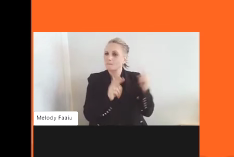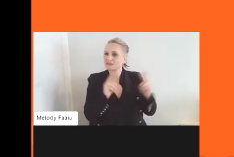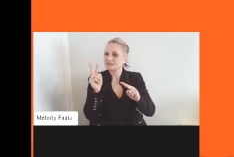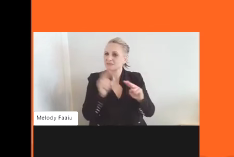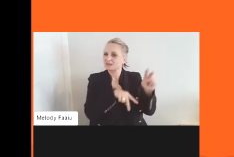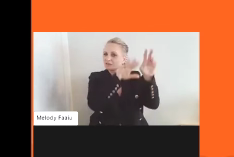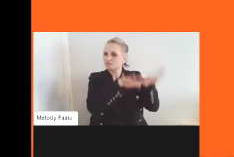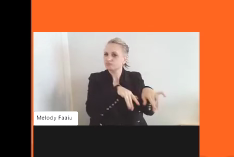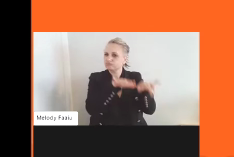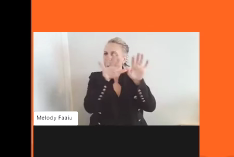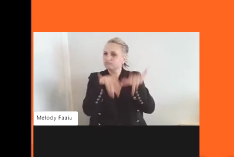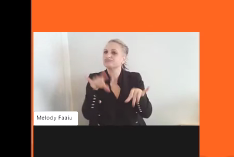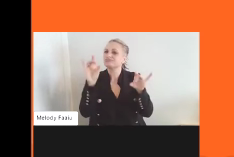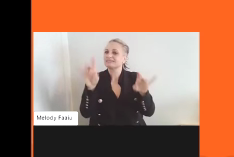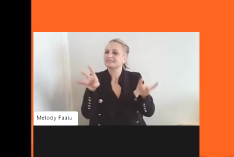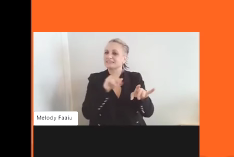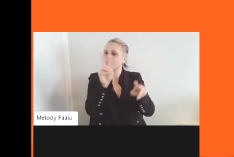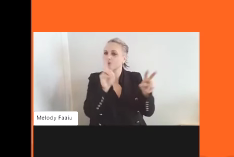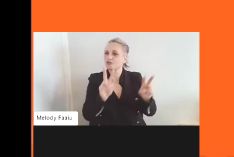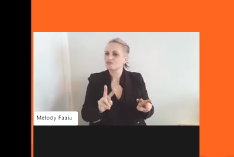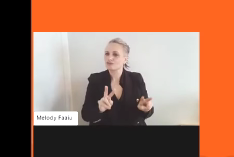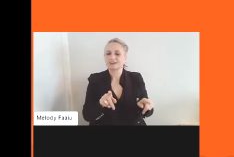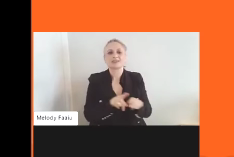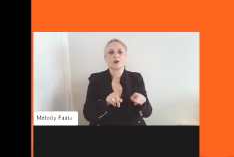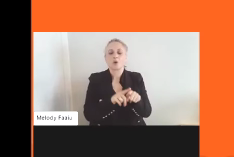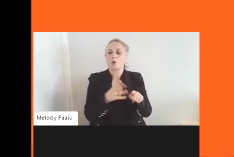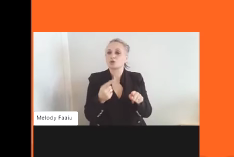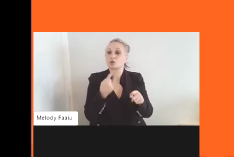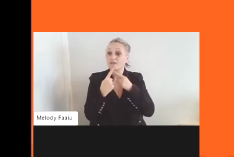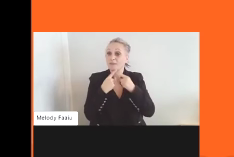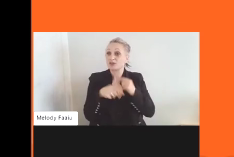legislators because those have been talked about, and go on to